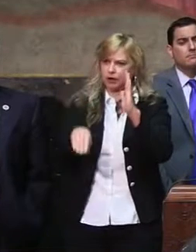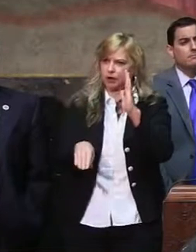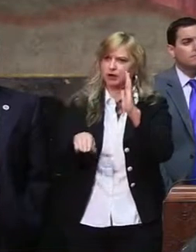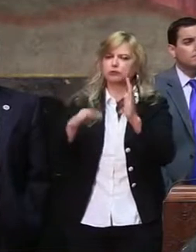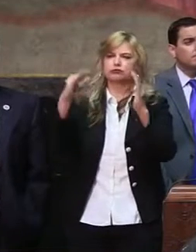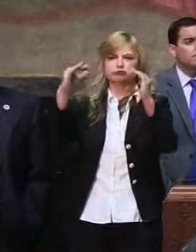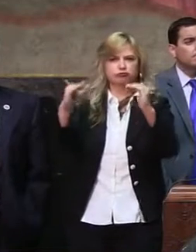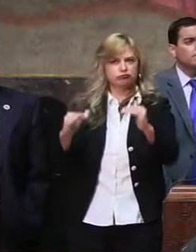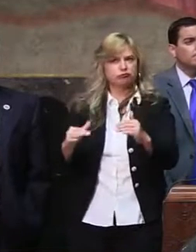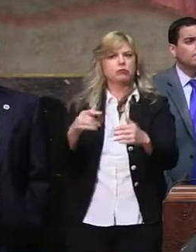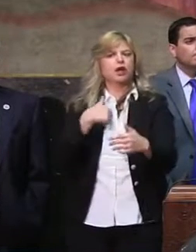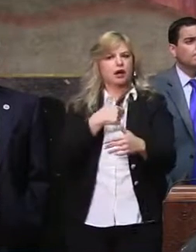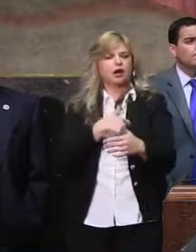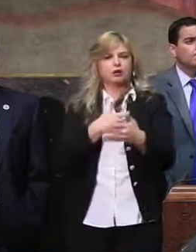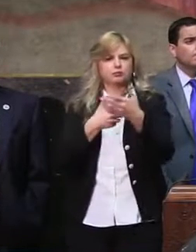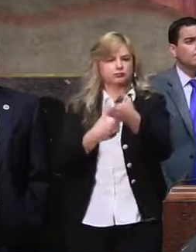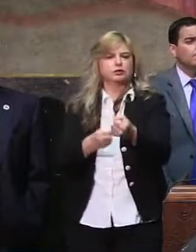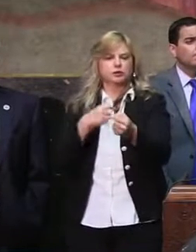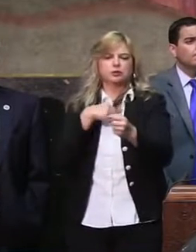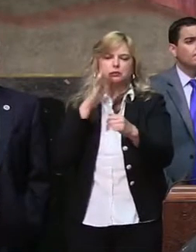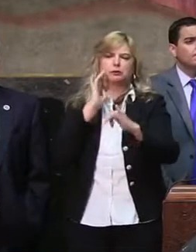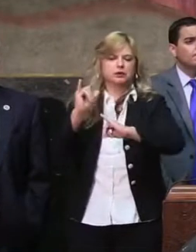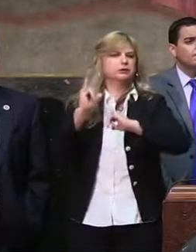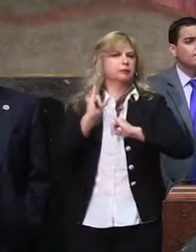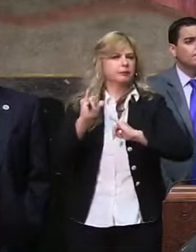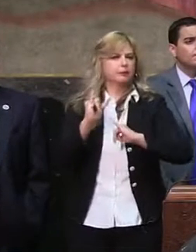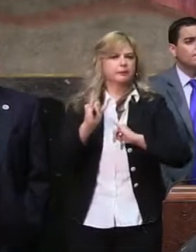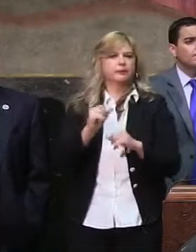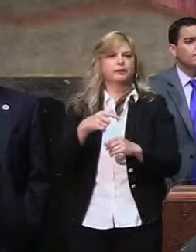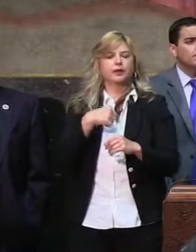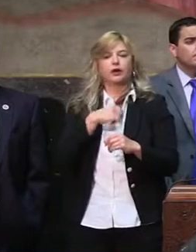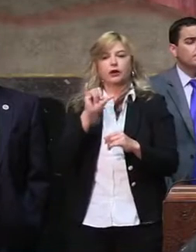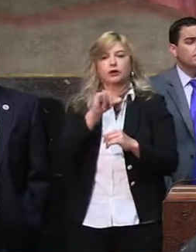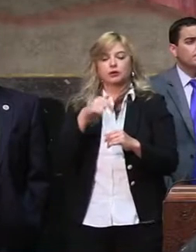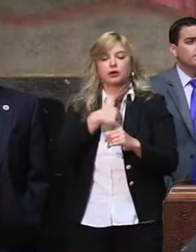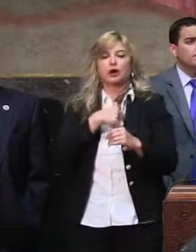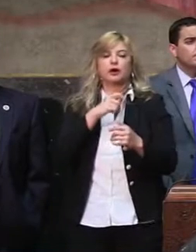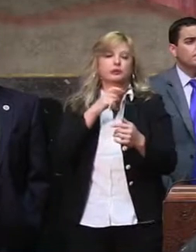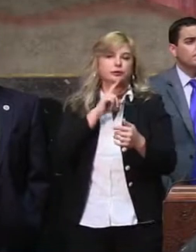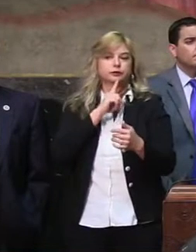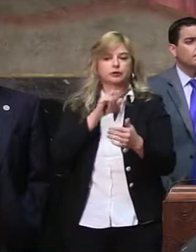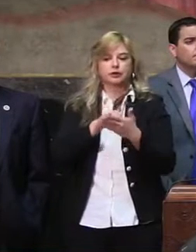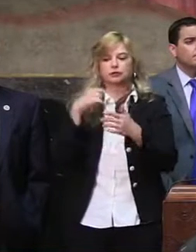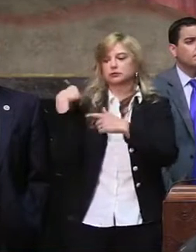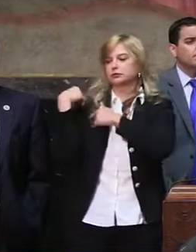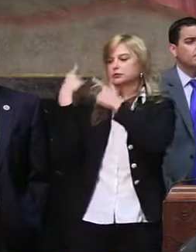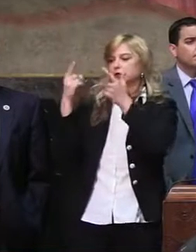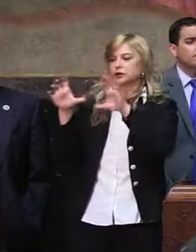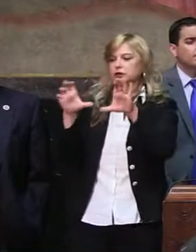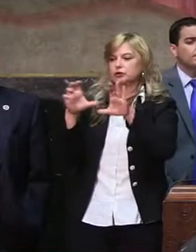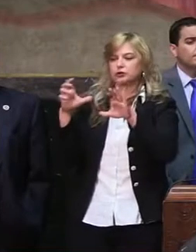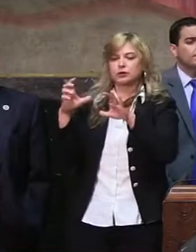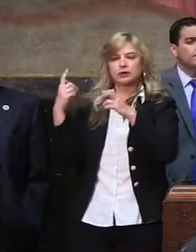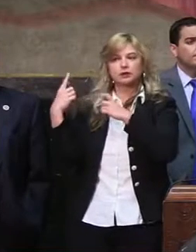and I'm also confident that what we have been doing working and it's time to make a positive